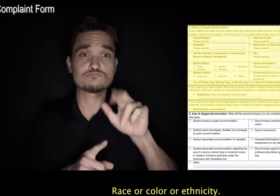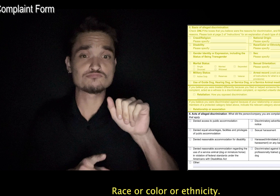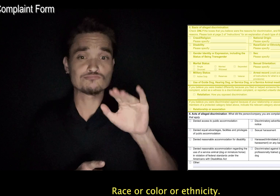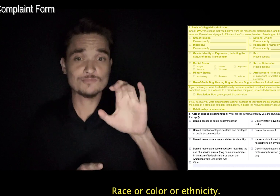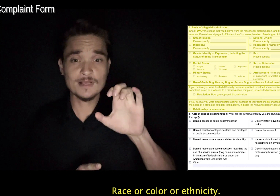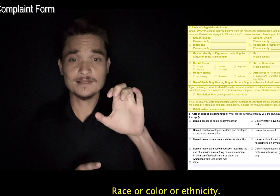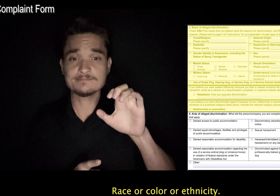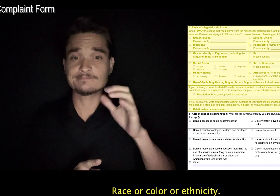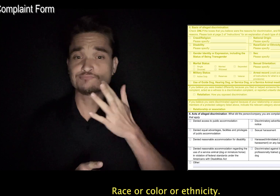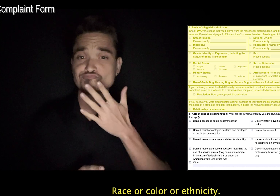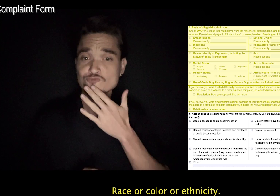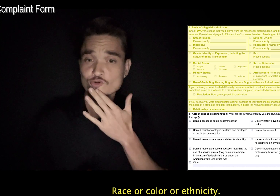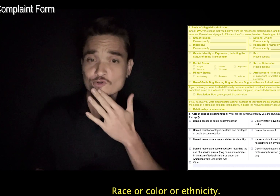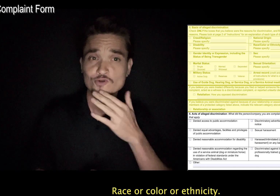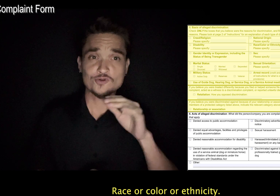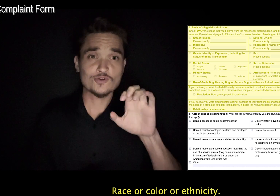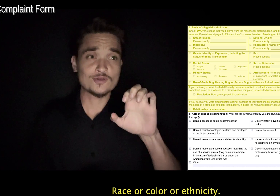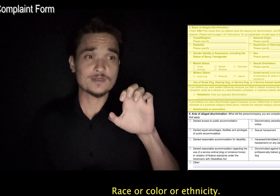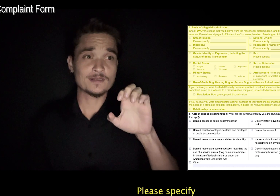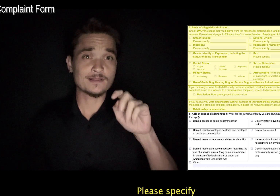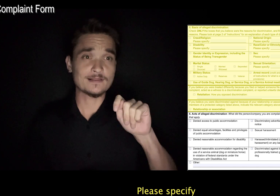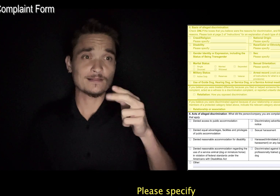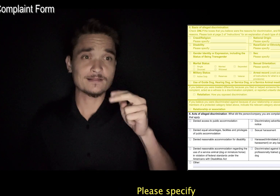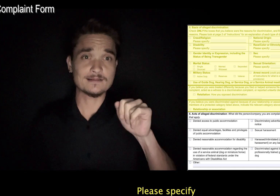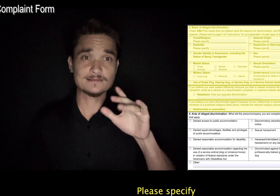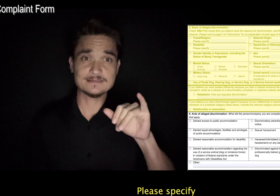Race or color or ethnicity. Please specify